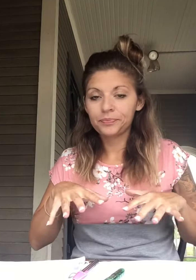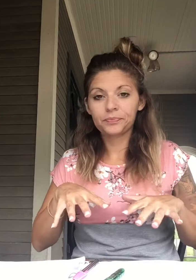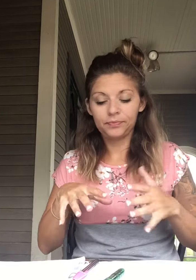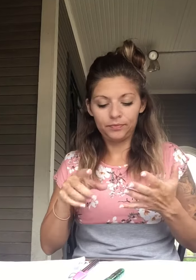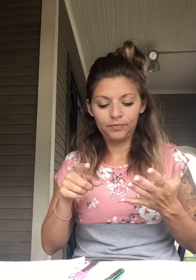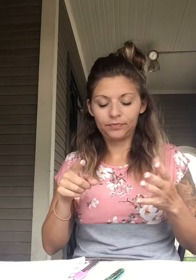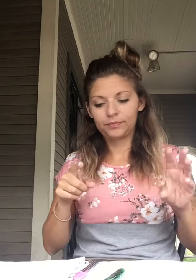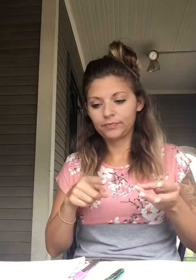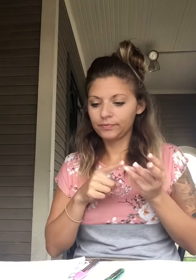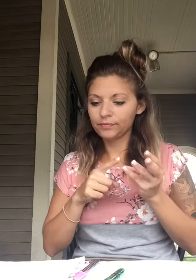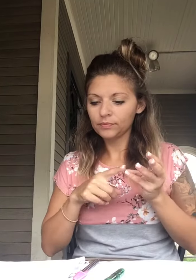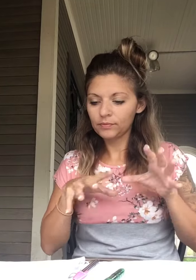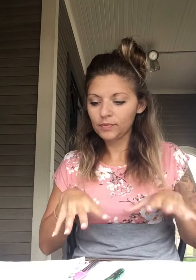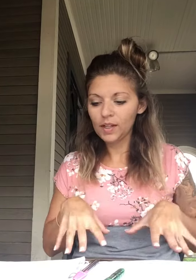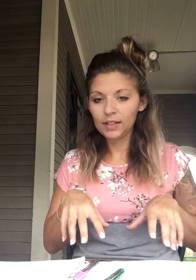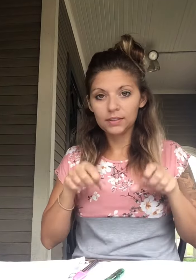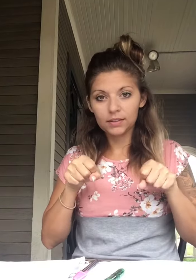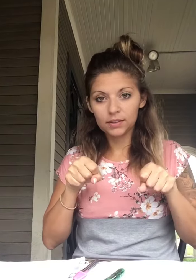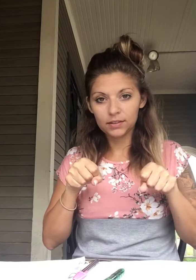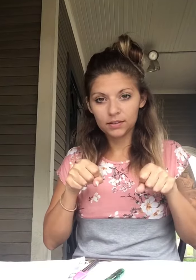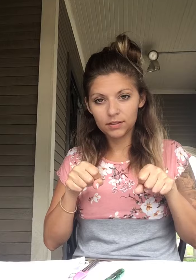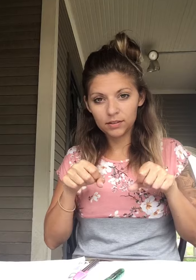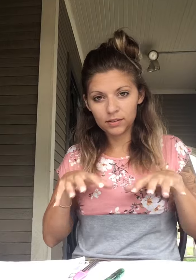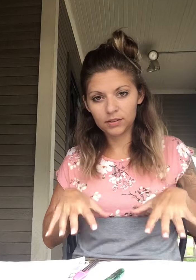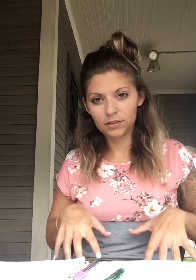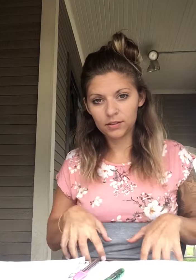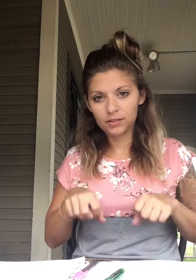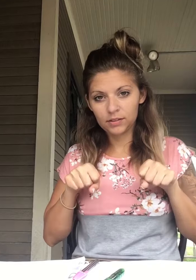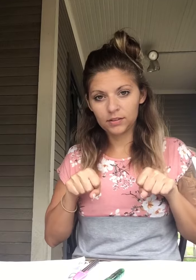to take (as in a skill, to take up)